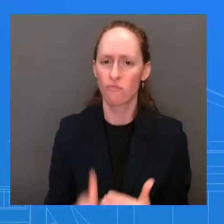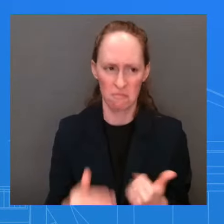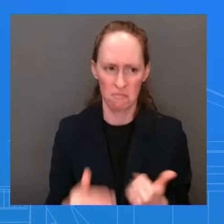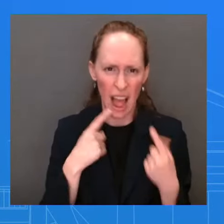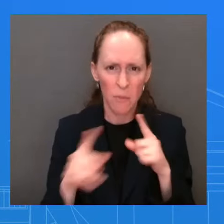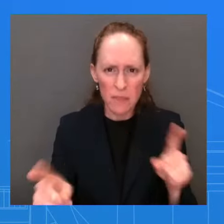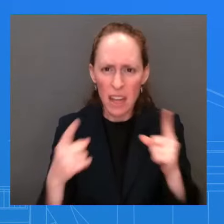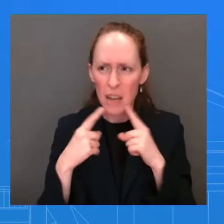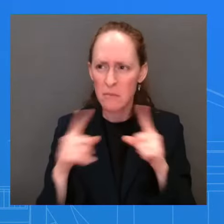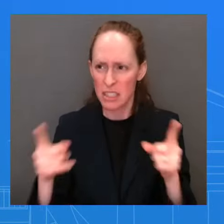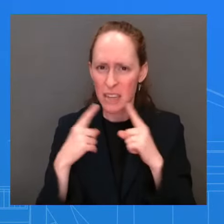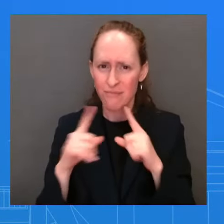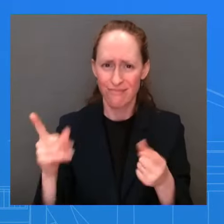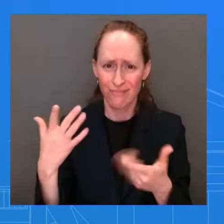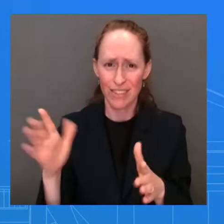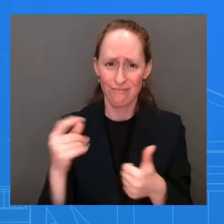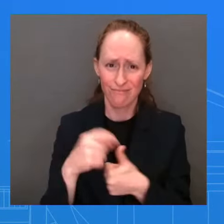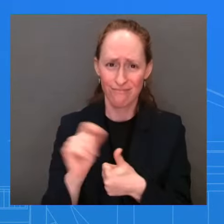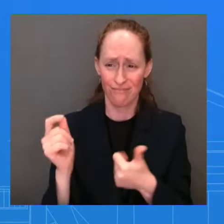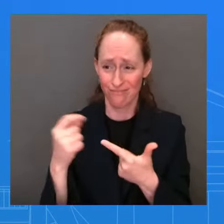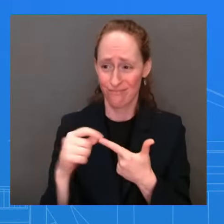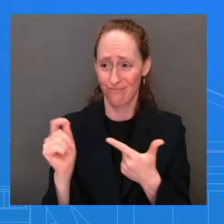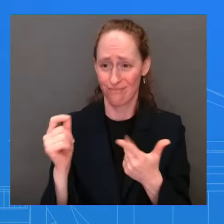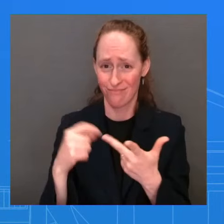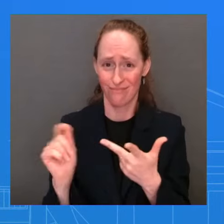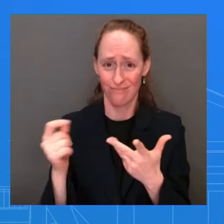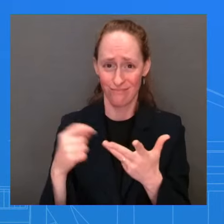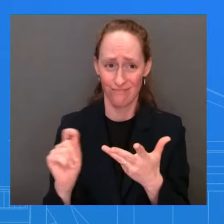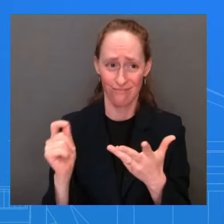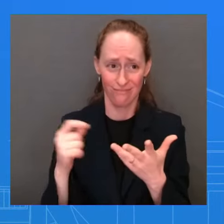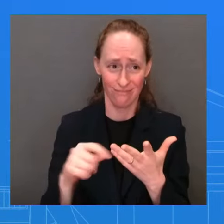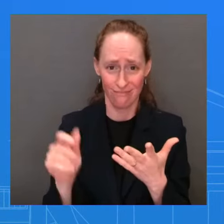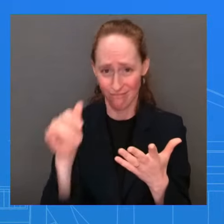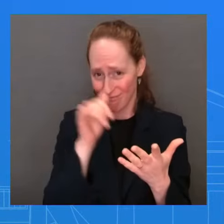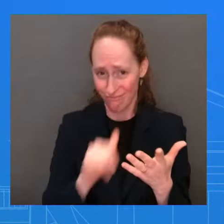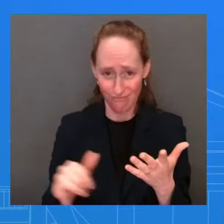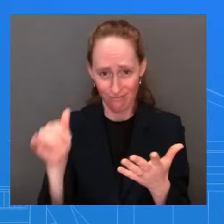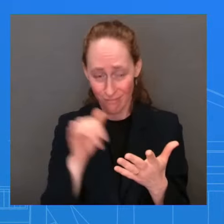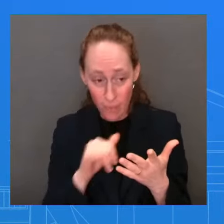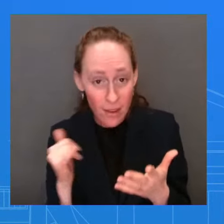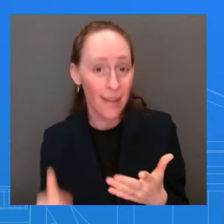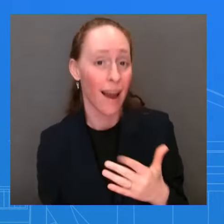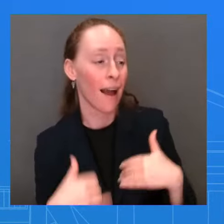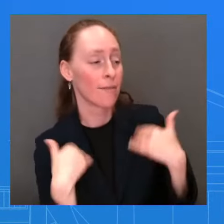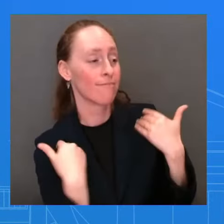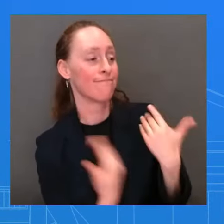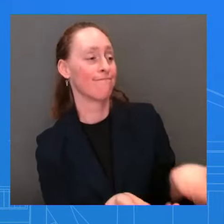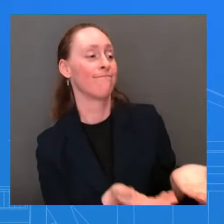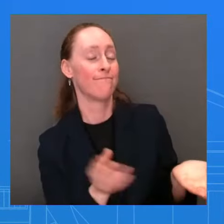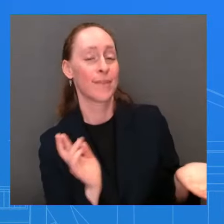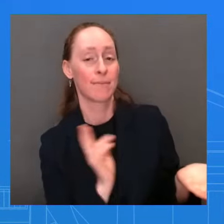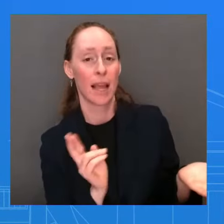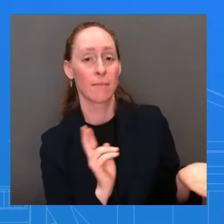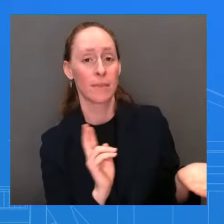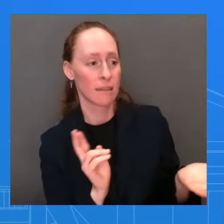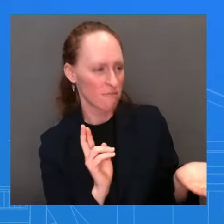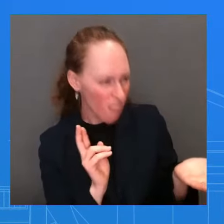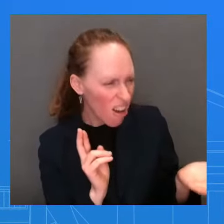Republicans on the other side of Pennsylvania are trying to pull us back, not move us forward. And again, I talked about negotiating --